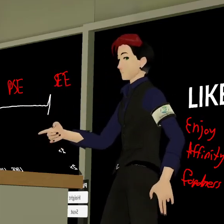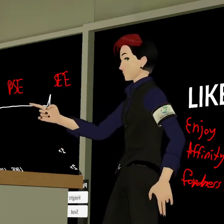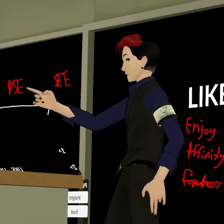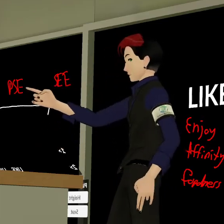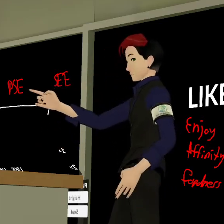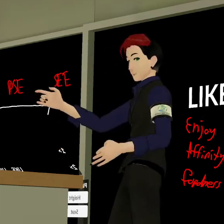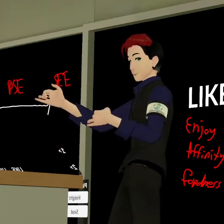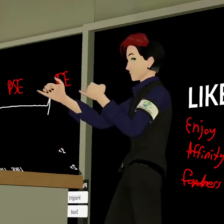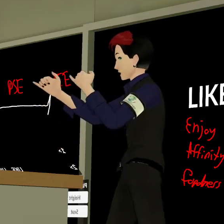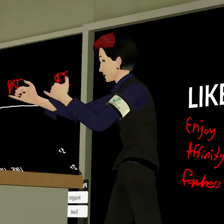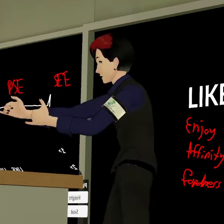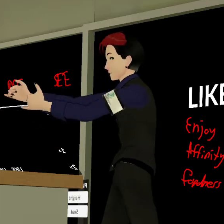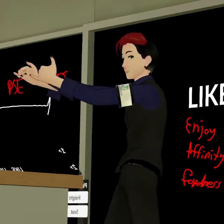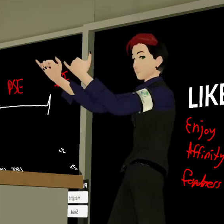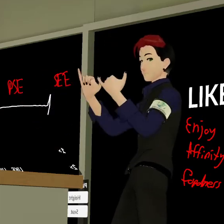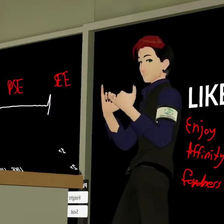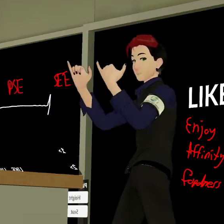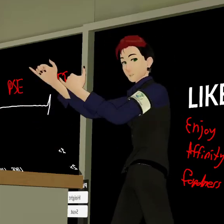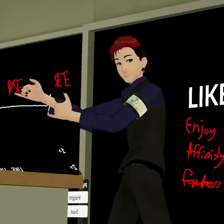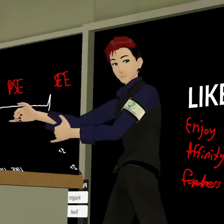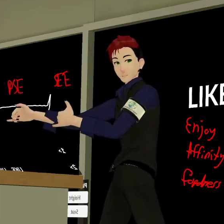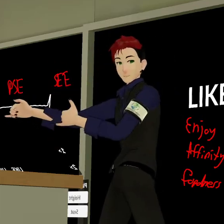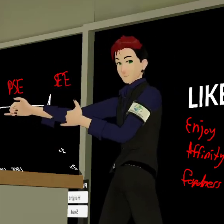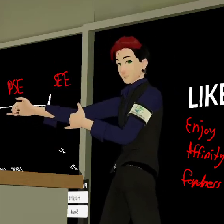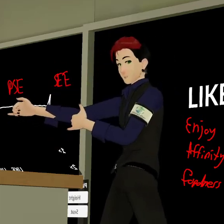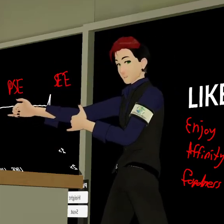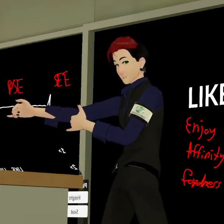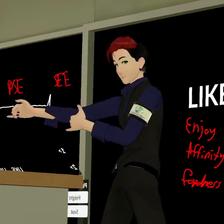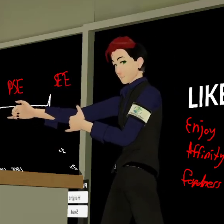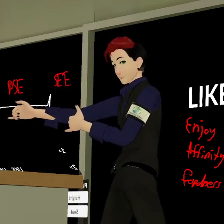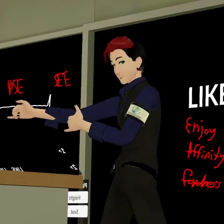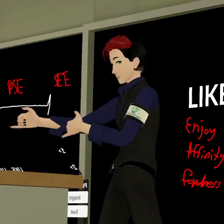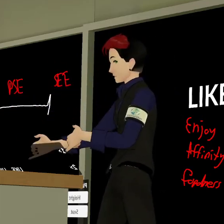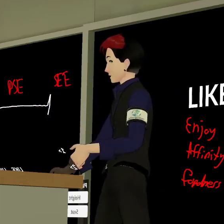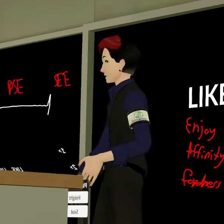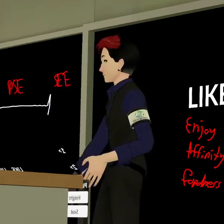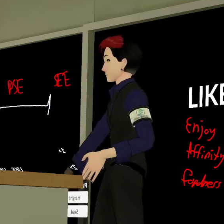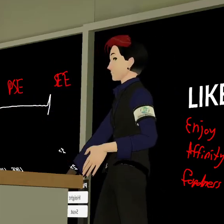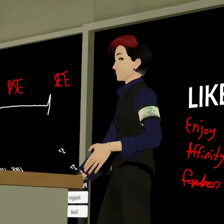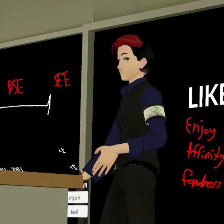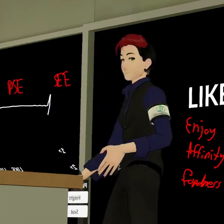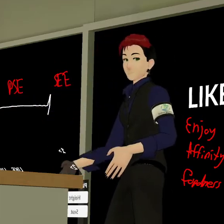I can say me and him are the exact same by over exaggerating it